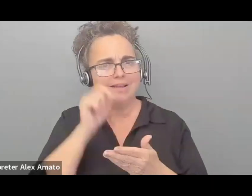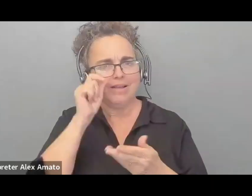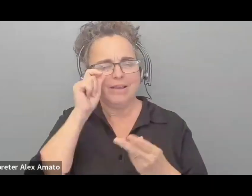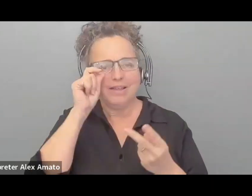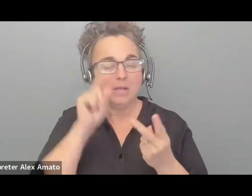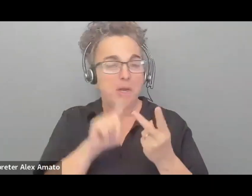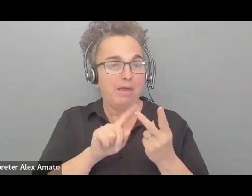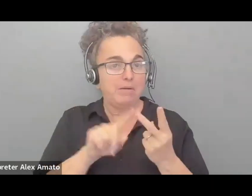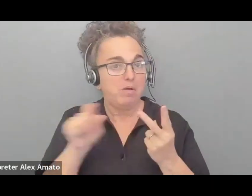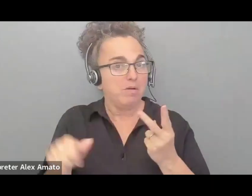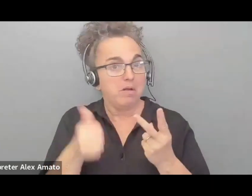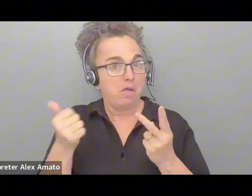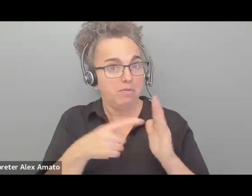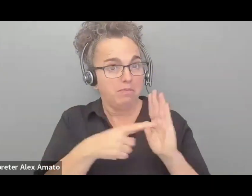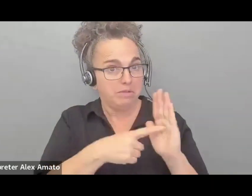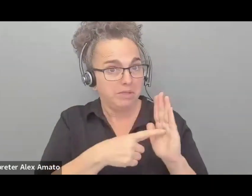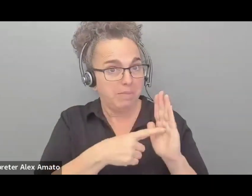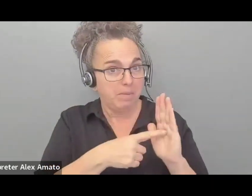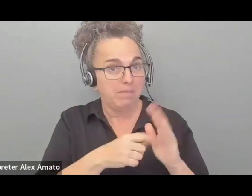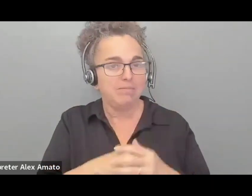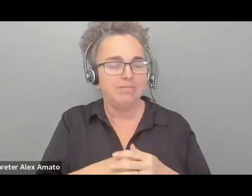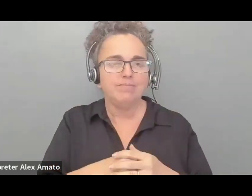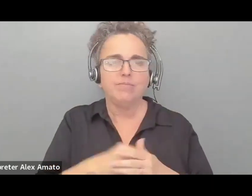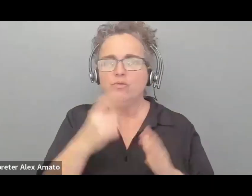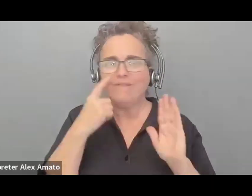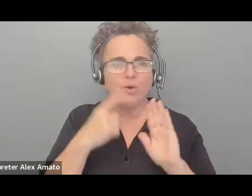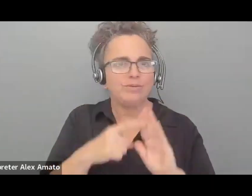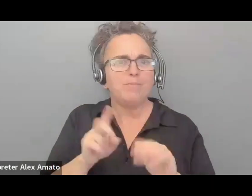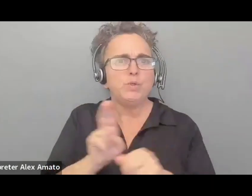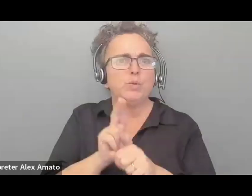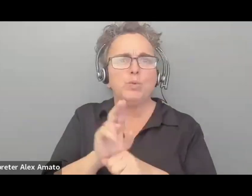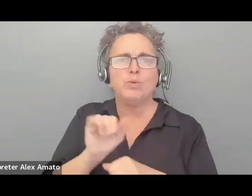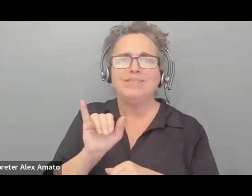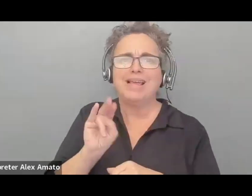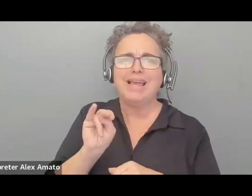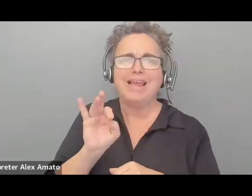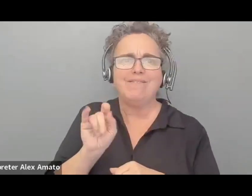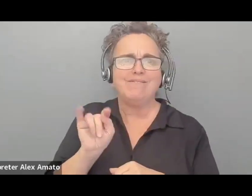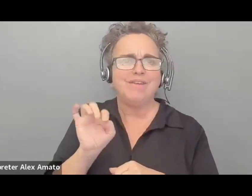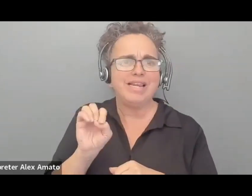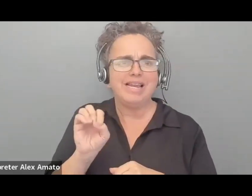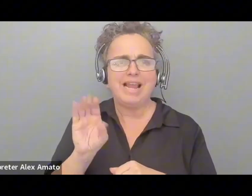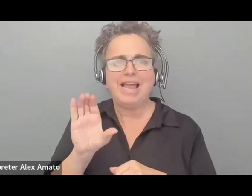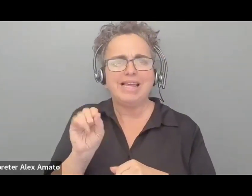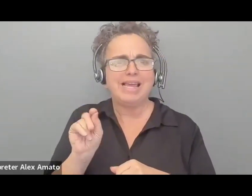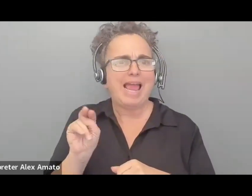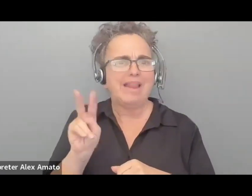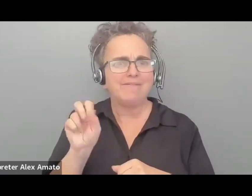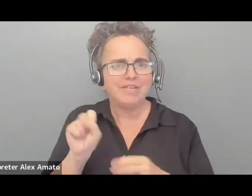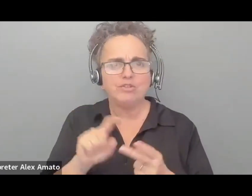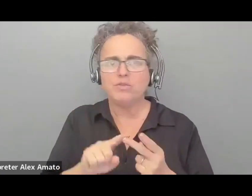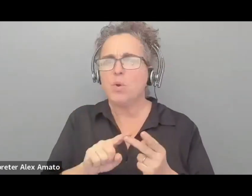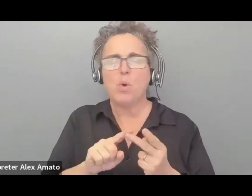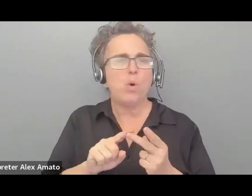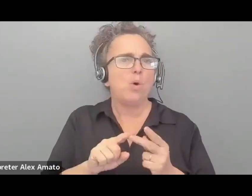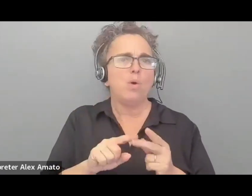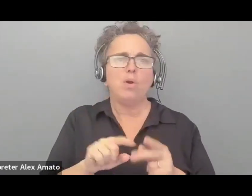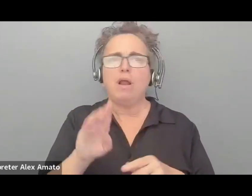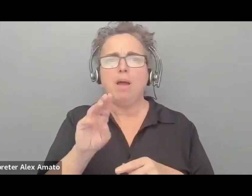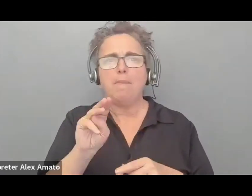when you're using an infinite canvas, like Kavana was saying before, a miro board or maybe a Figma workspace, make sure you inform others